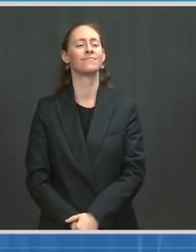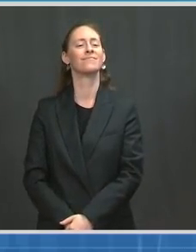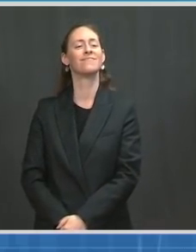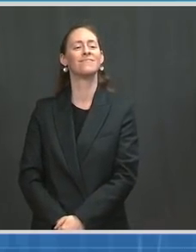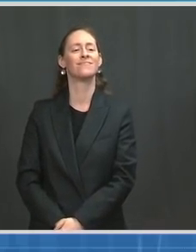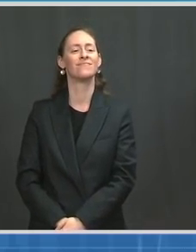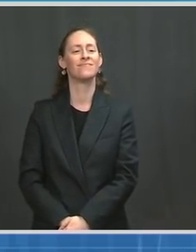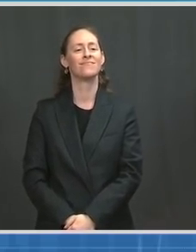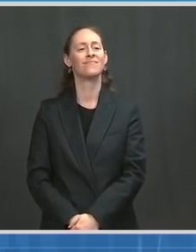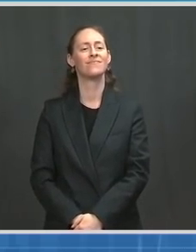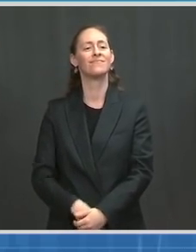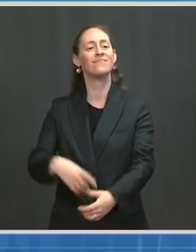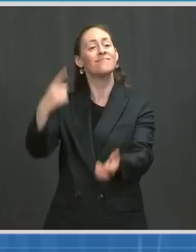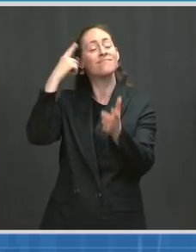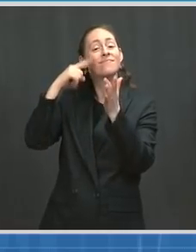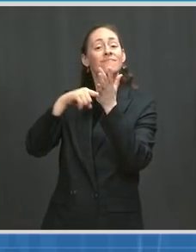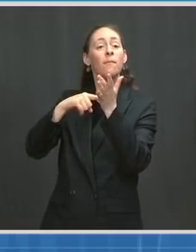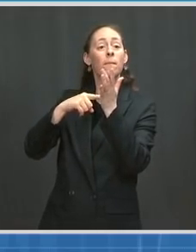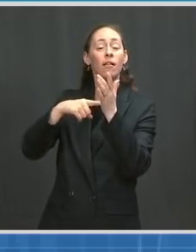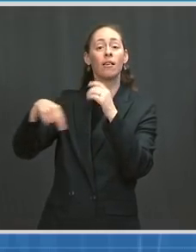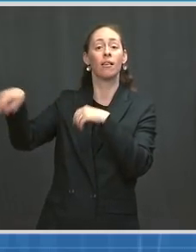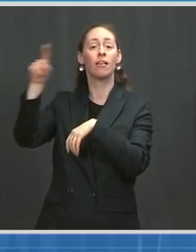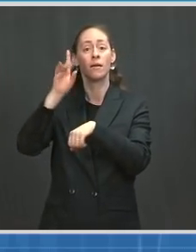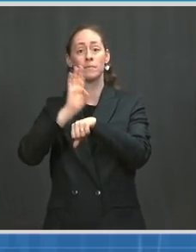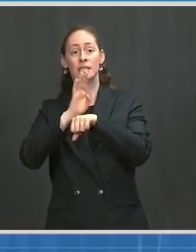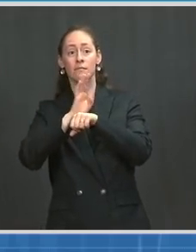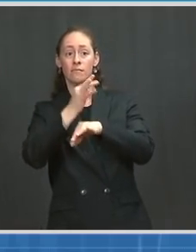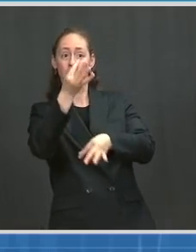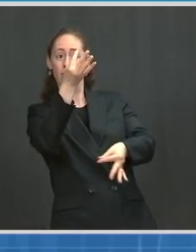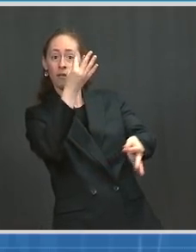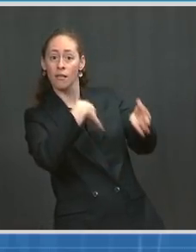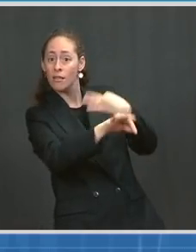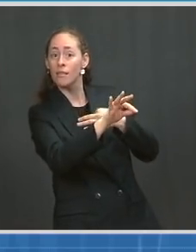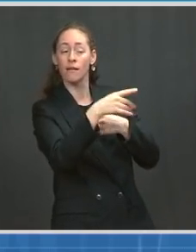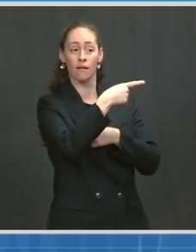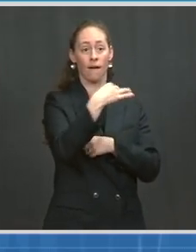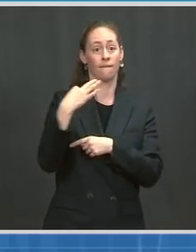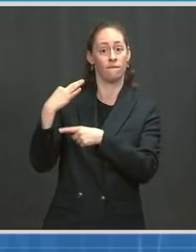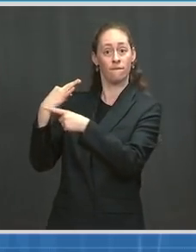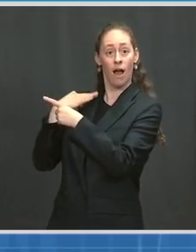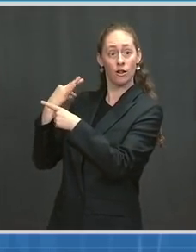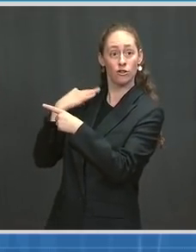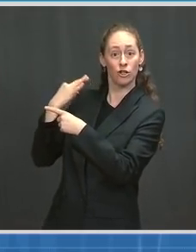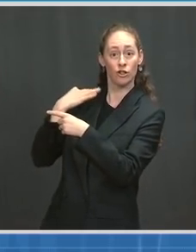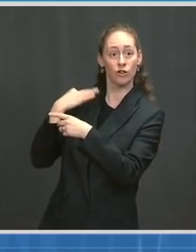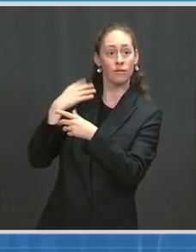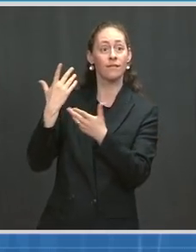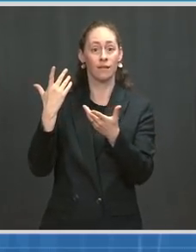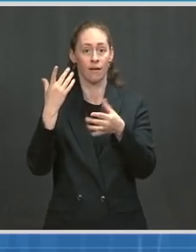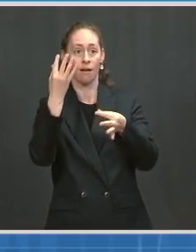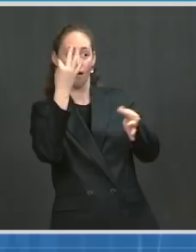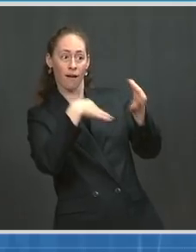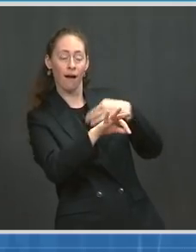and help the American people to get vaccinated. Over the next few weeks, we'll be highlighting a number of outside initiatives